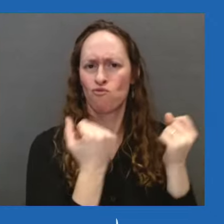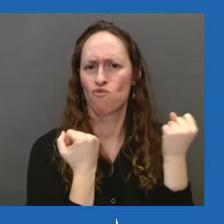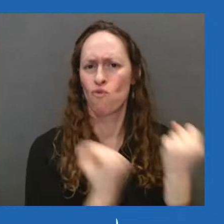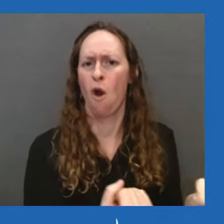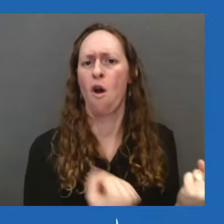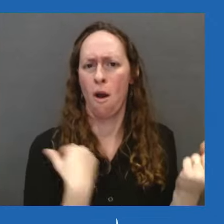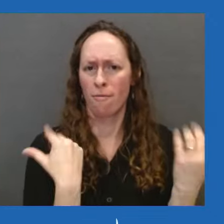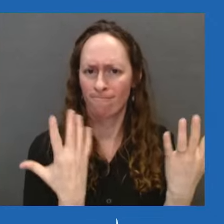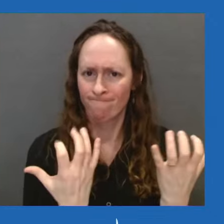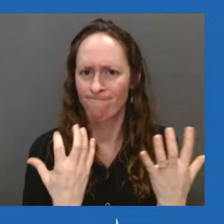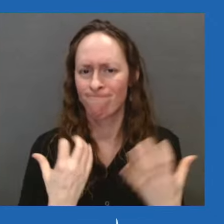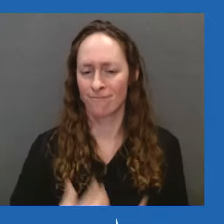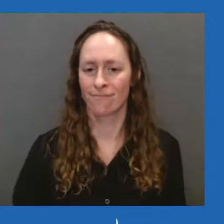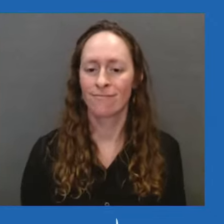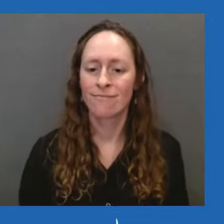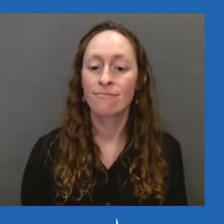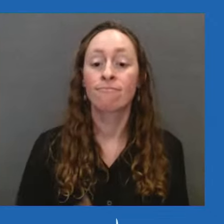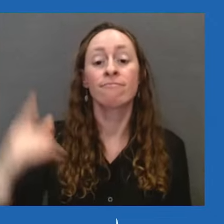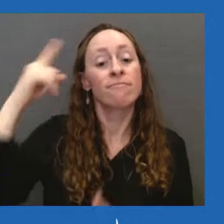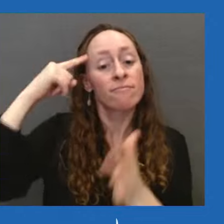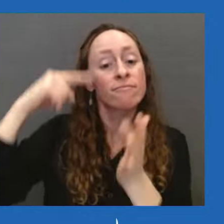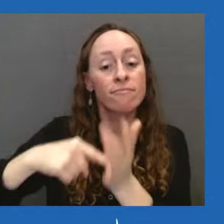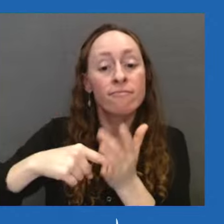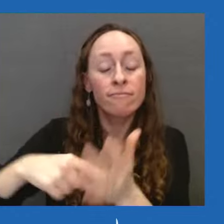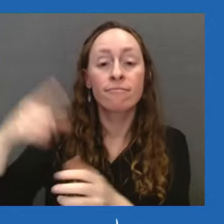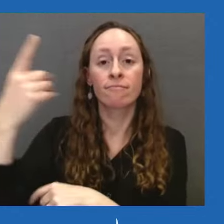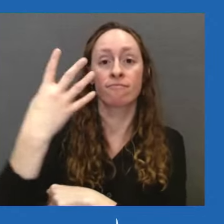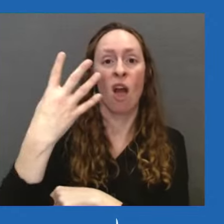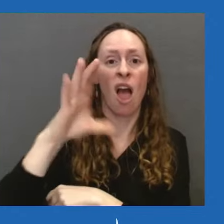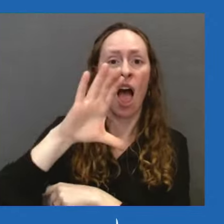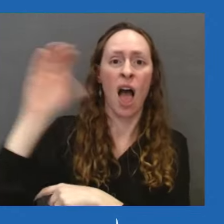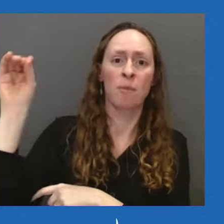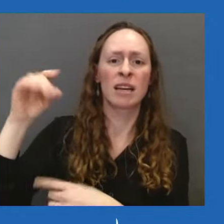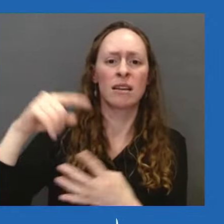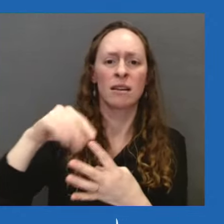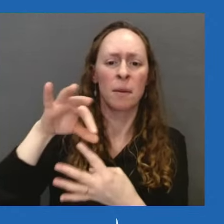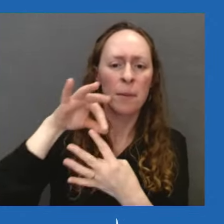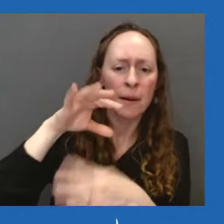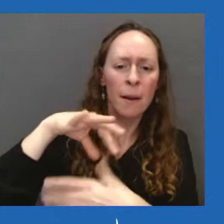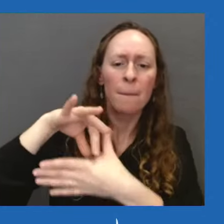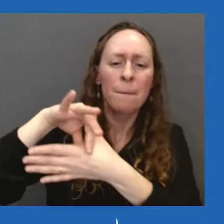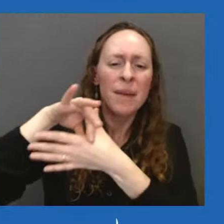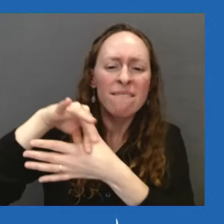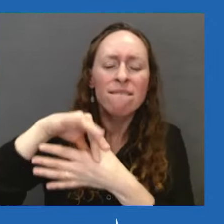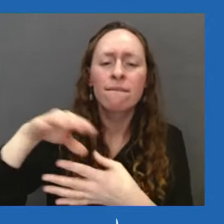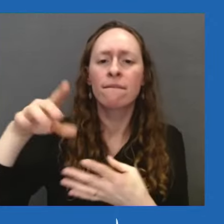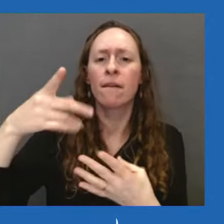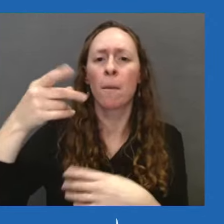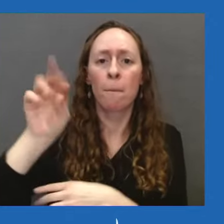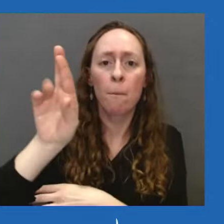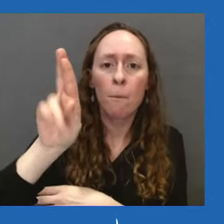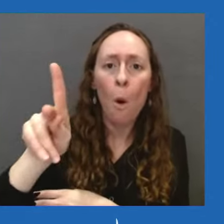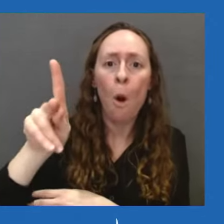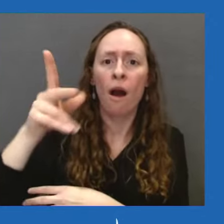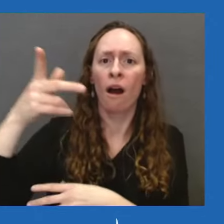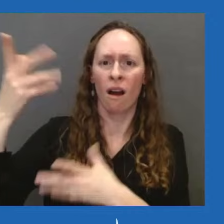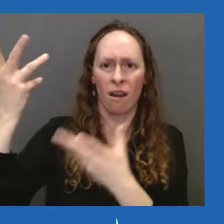And because so few companies control so much of the market, if one of those processing plants goes offline,